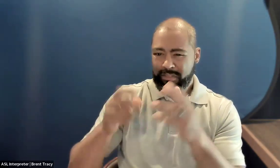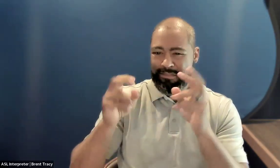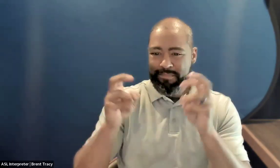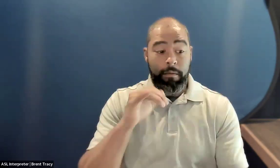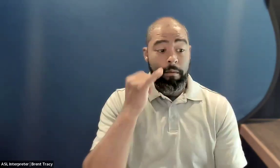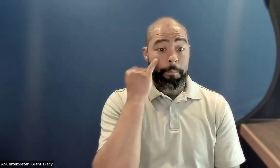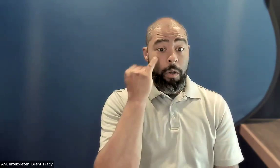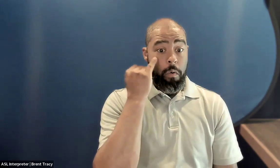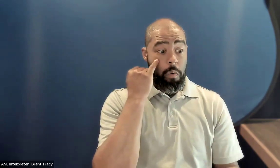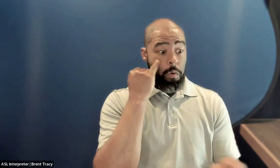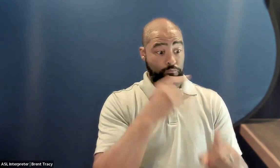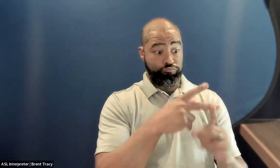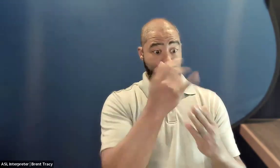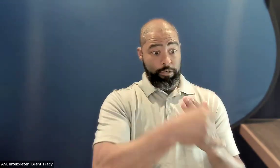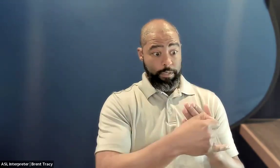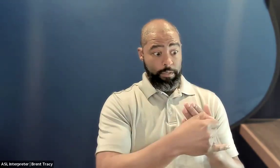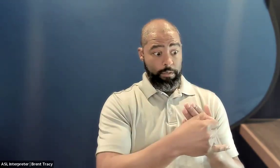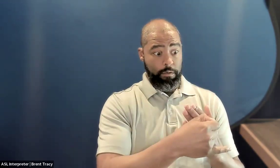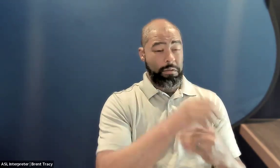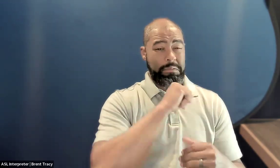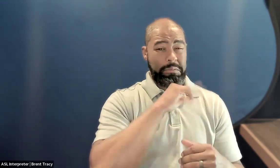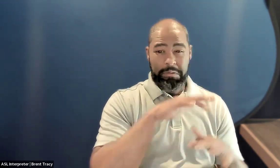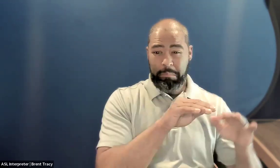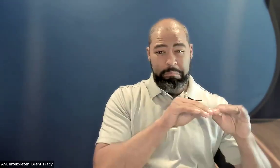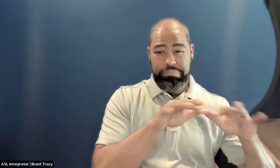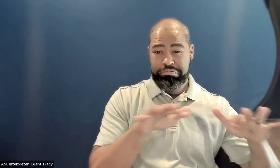emissions, what is the corresponding social cost in as